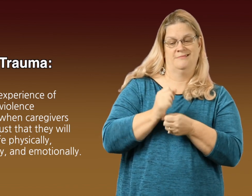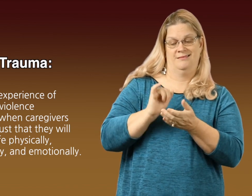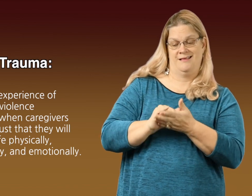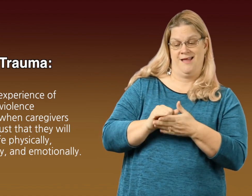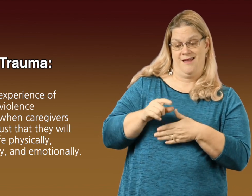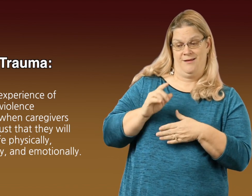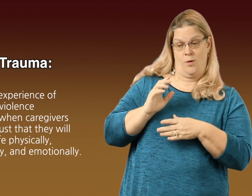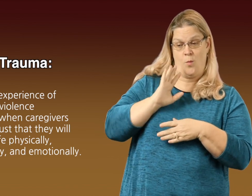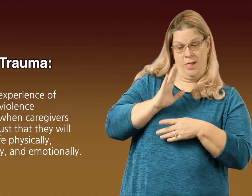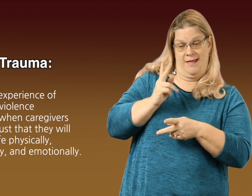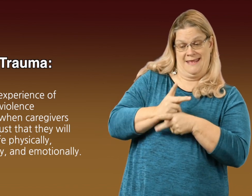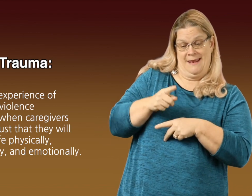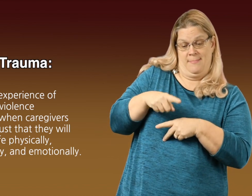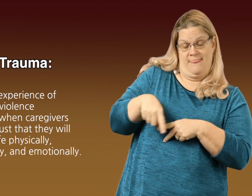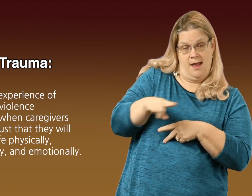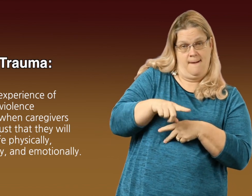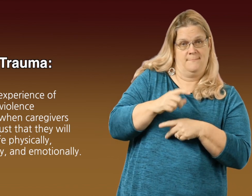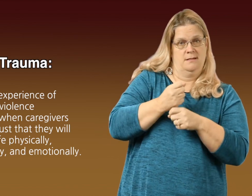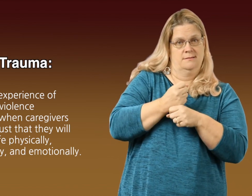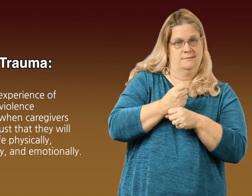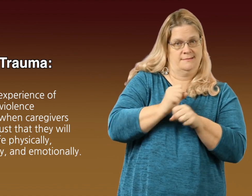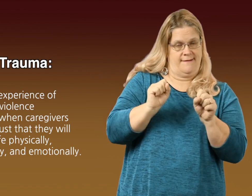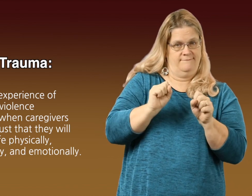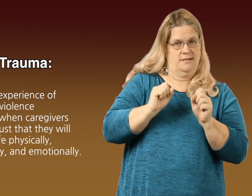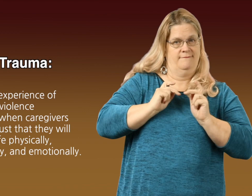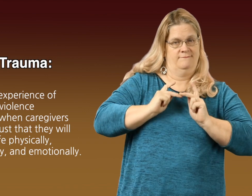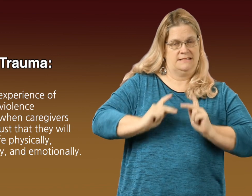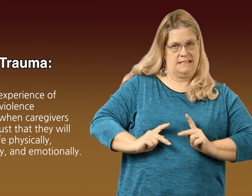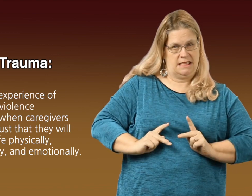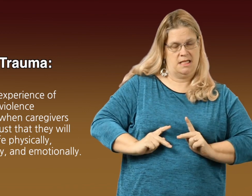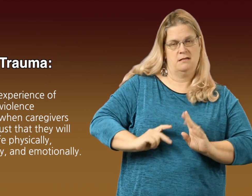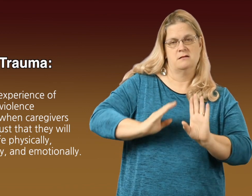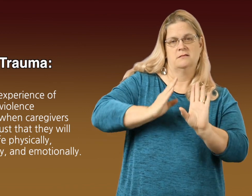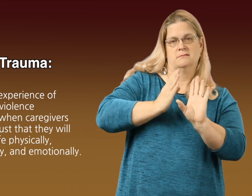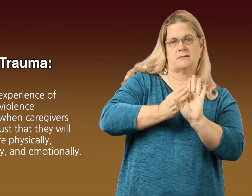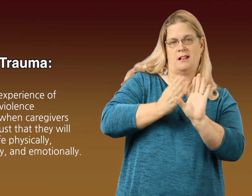that they will keep them safe physically, psychologically, and emotionally.